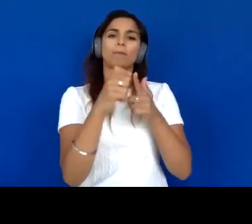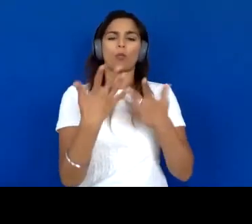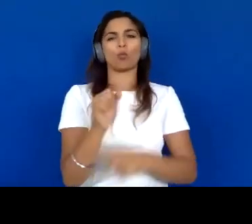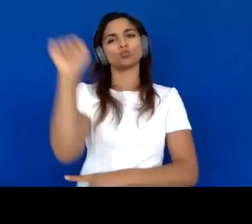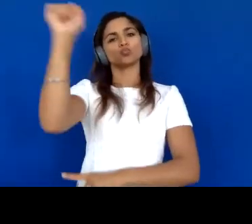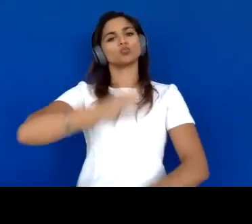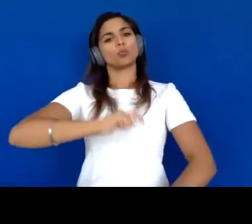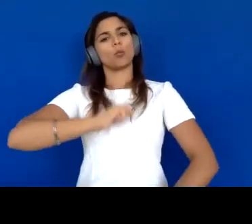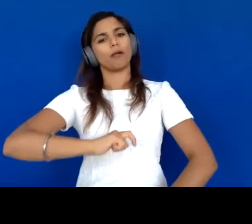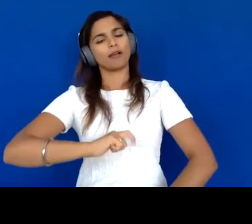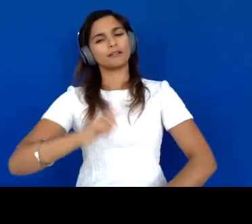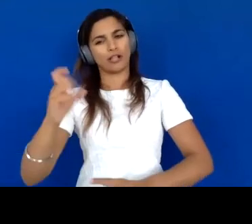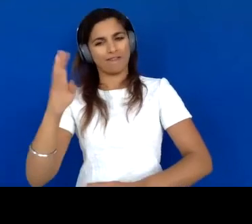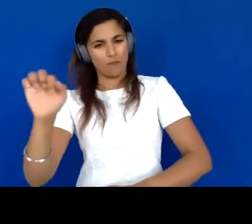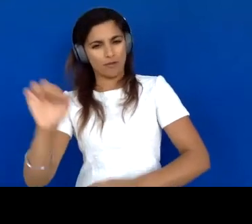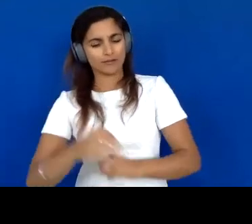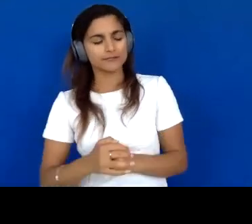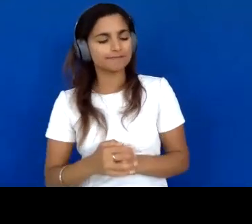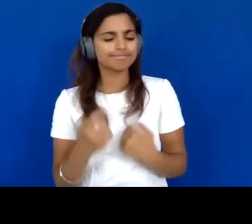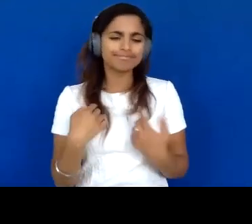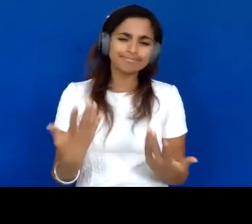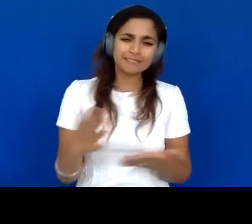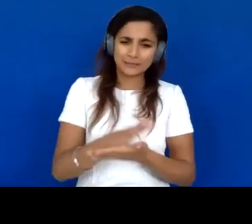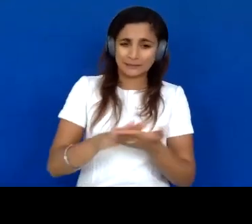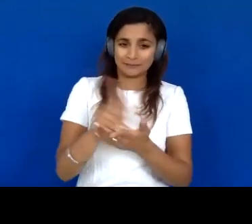focus from the social and cultural models of disability back on to the